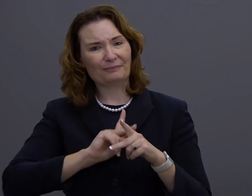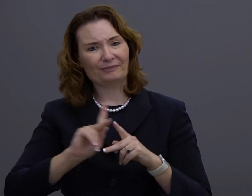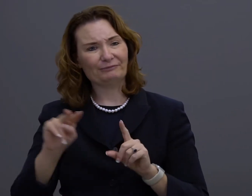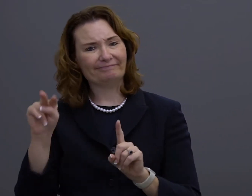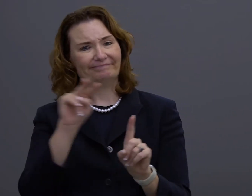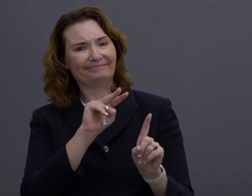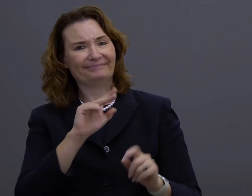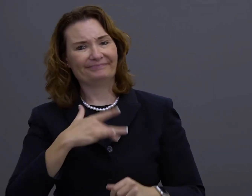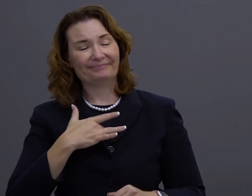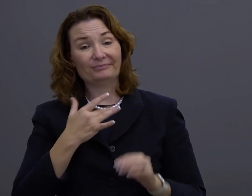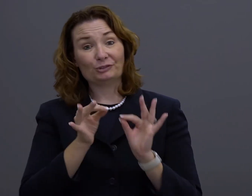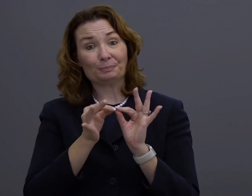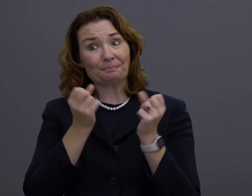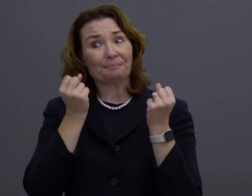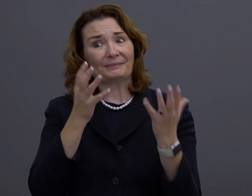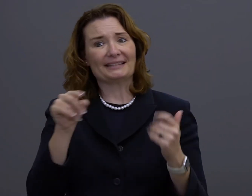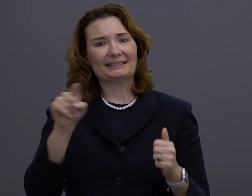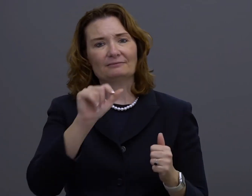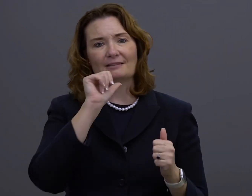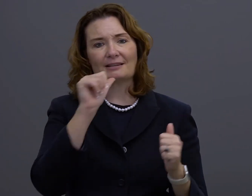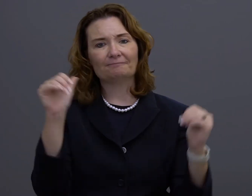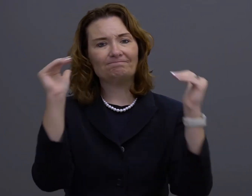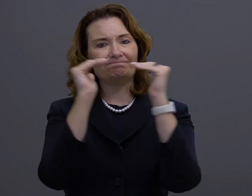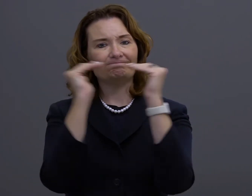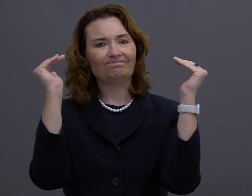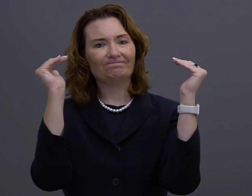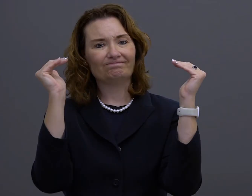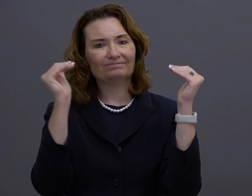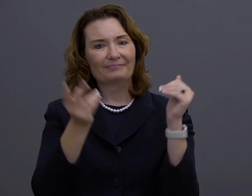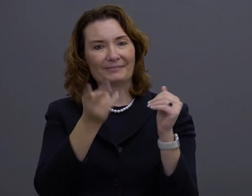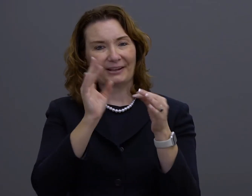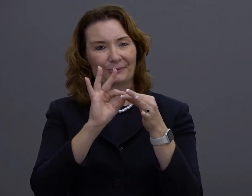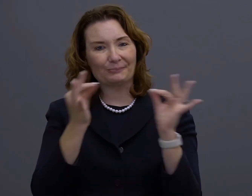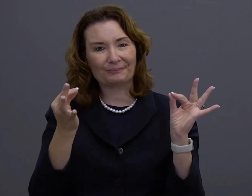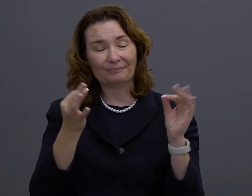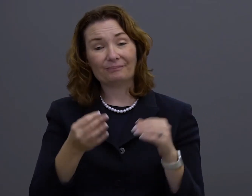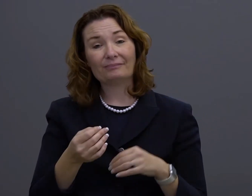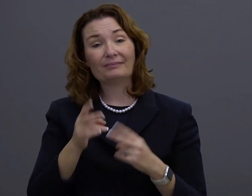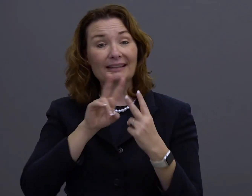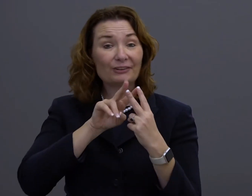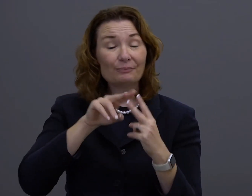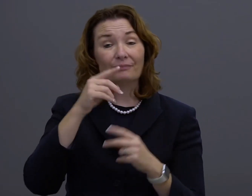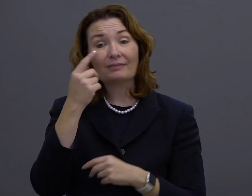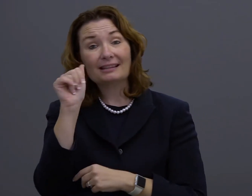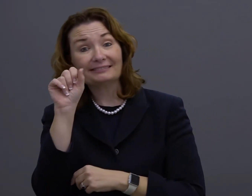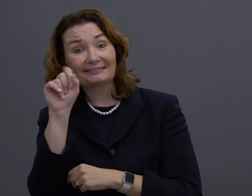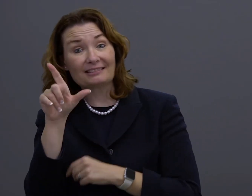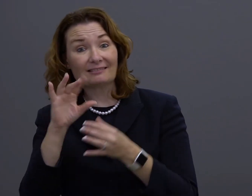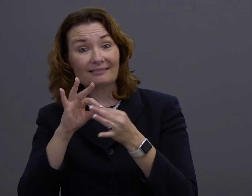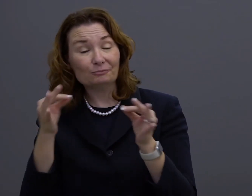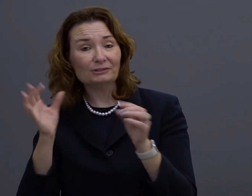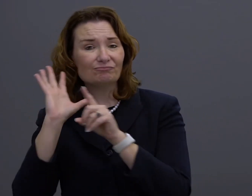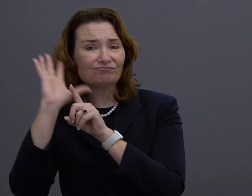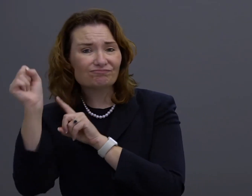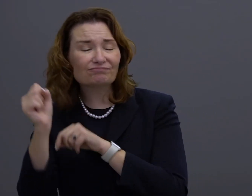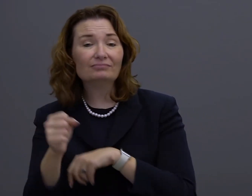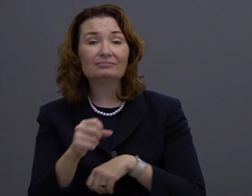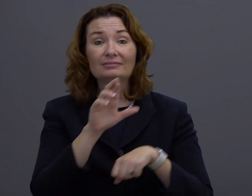Deaf professionals reported that many interpreters are not truly bilingual in both ASL and English. They were either more fluent in ASL